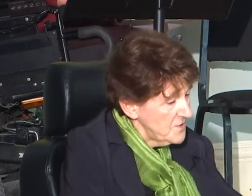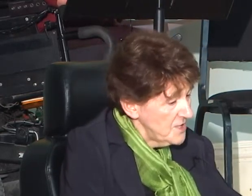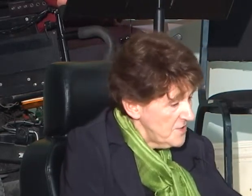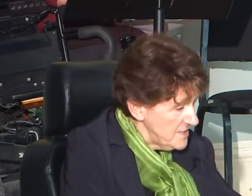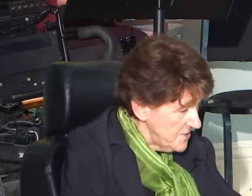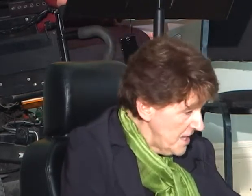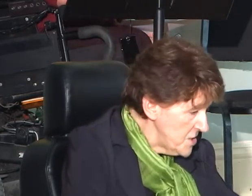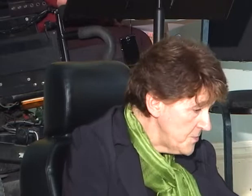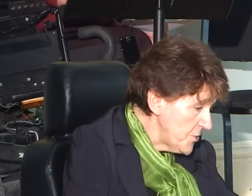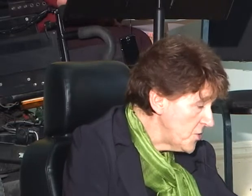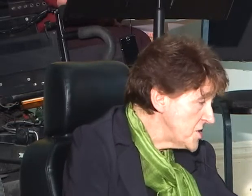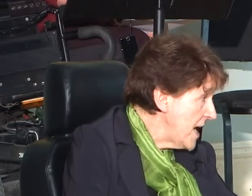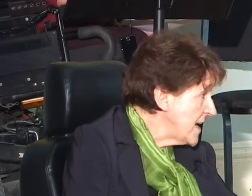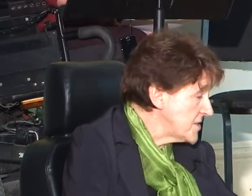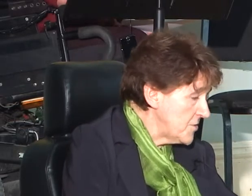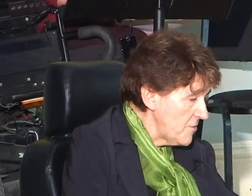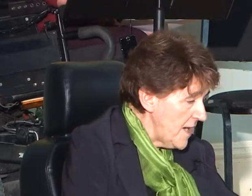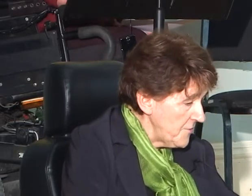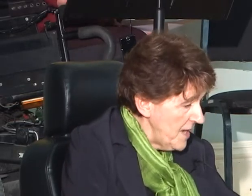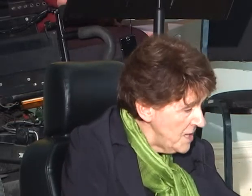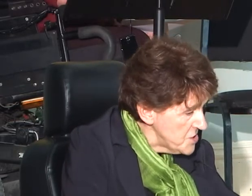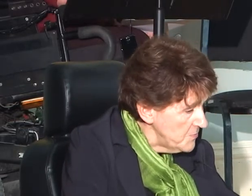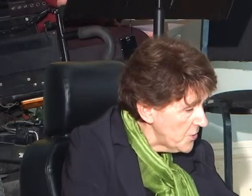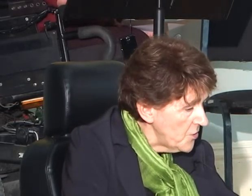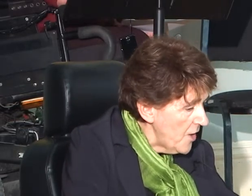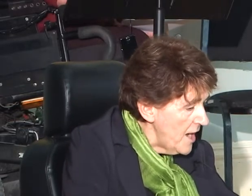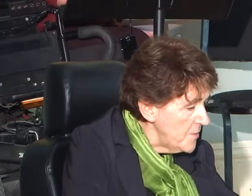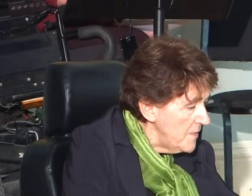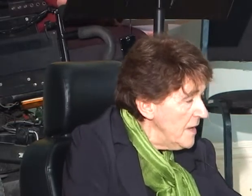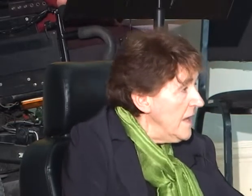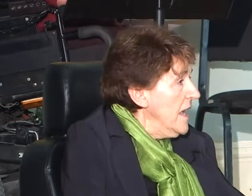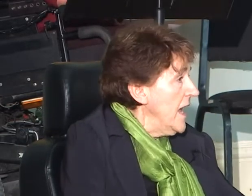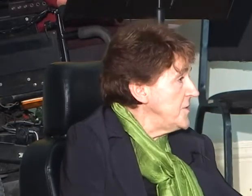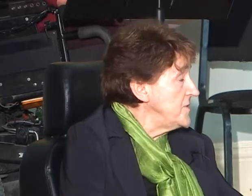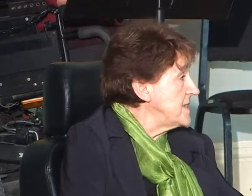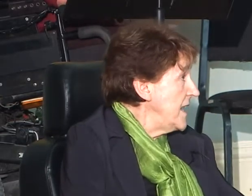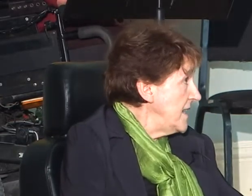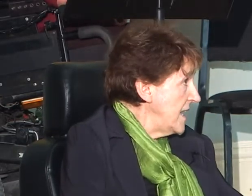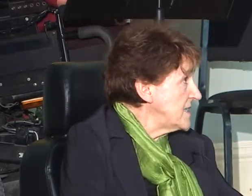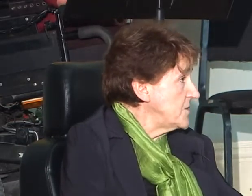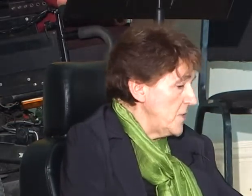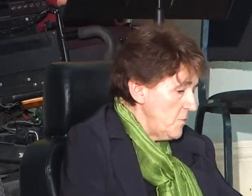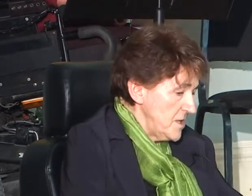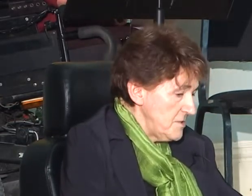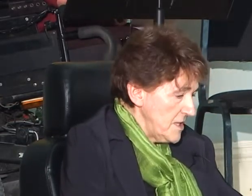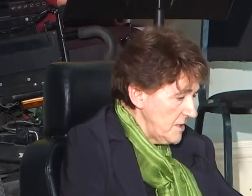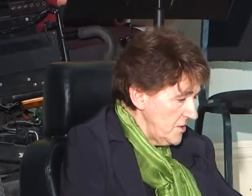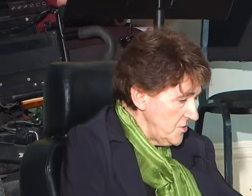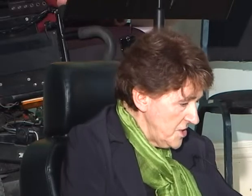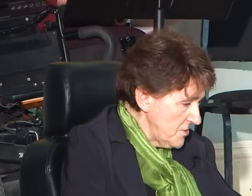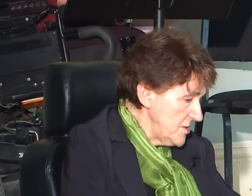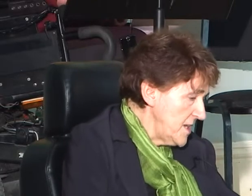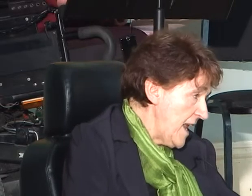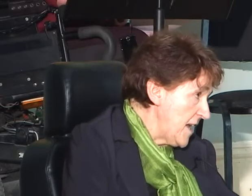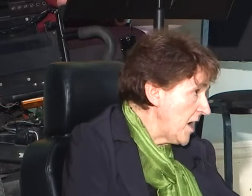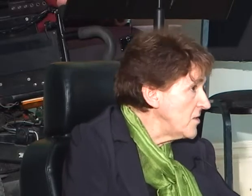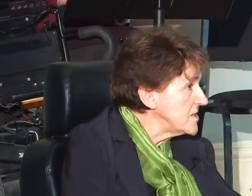or a transportation project or a recreation program, and you say, "Yes, we want to include children and adults